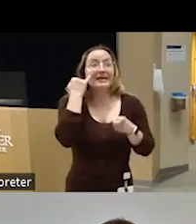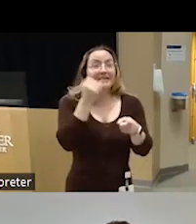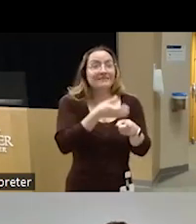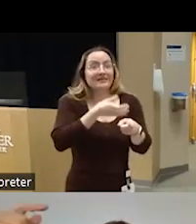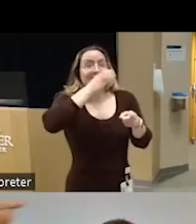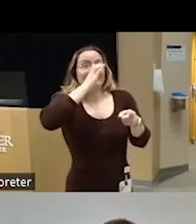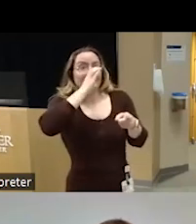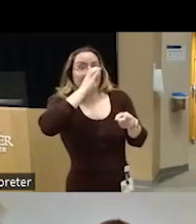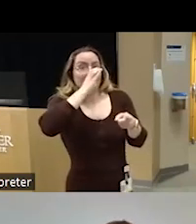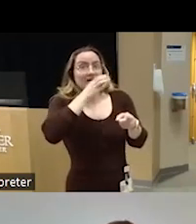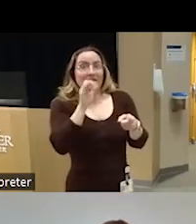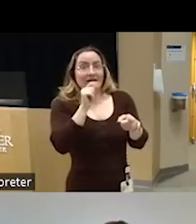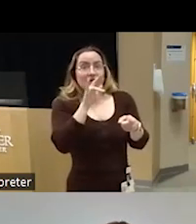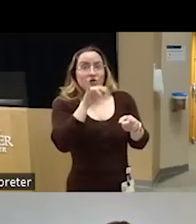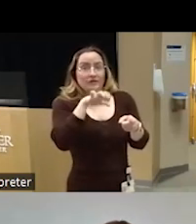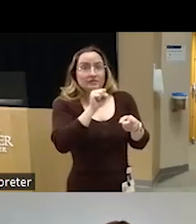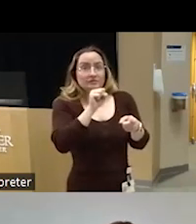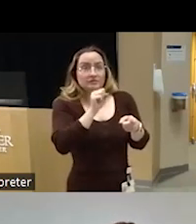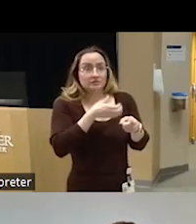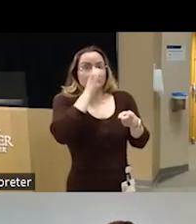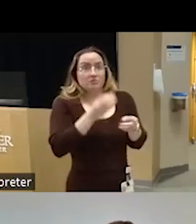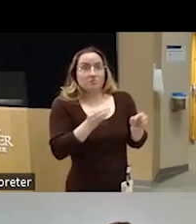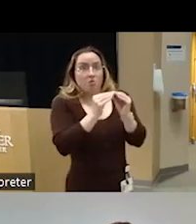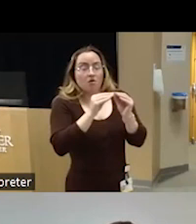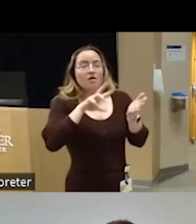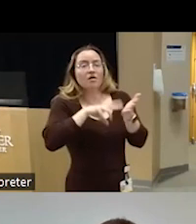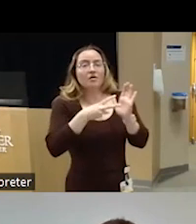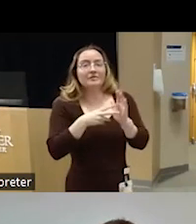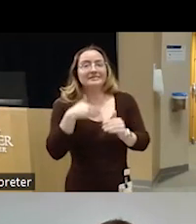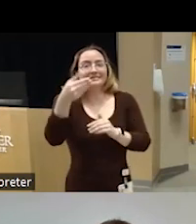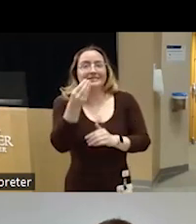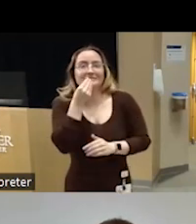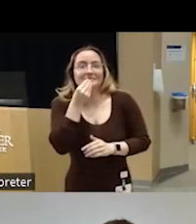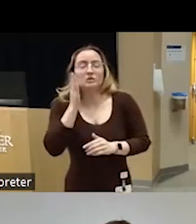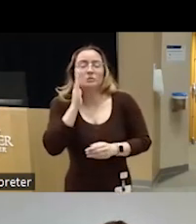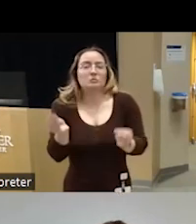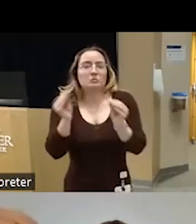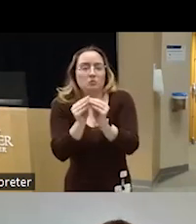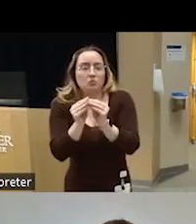You have more appetite the next meal, even if it's a thick soup, it's more appetite and